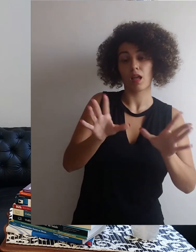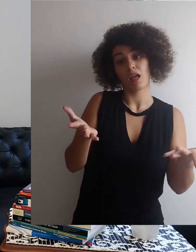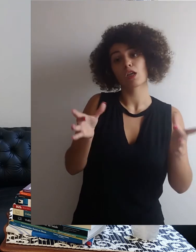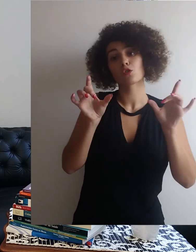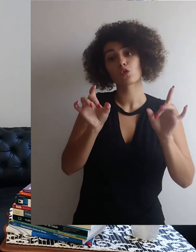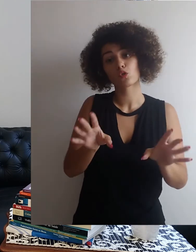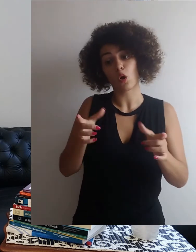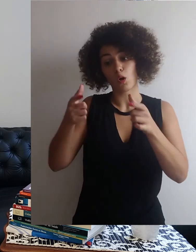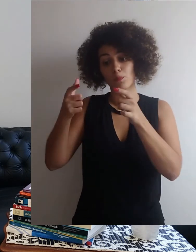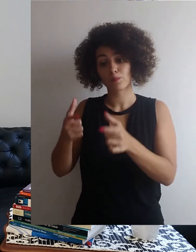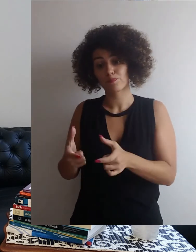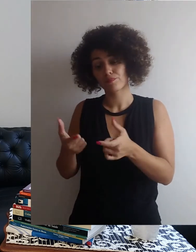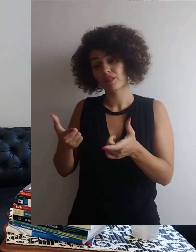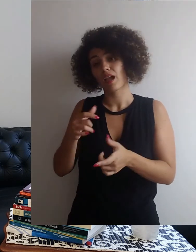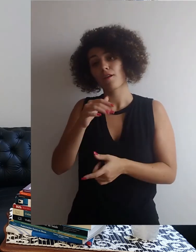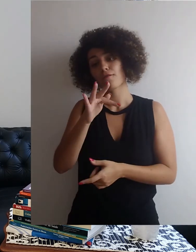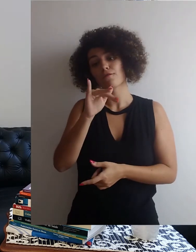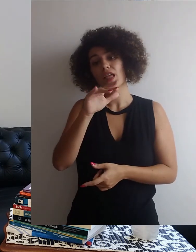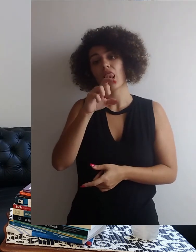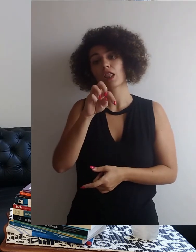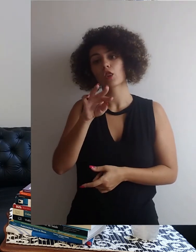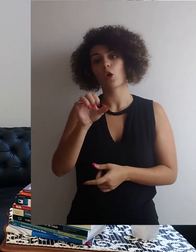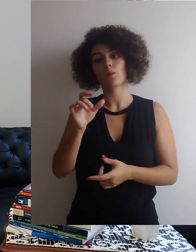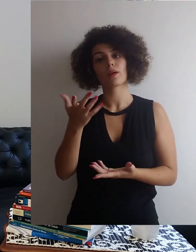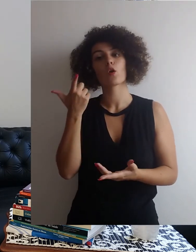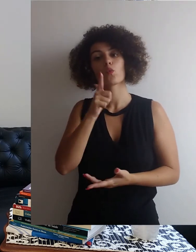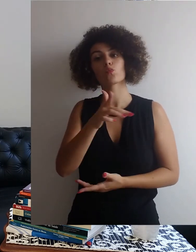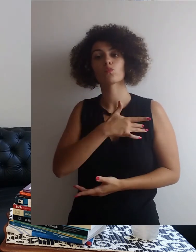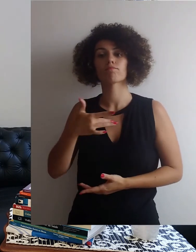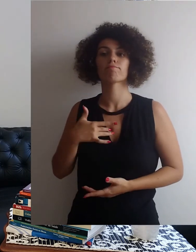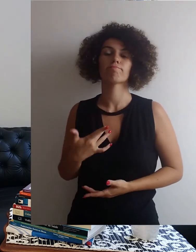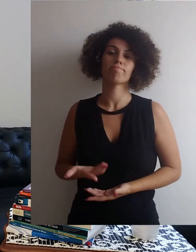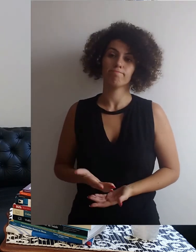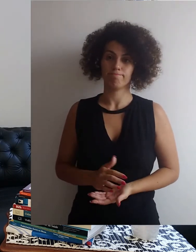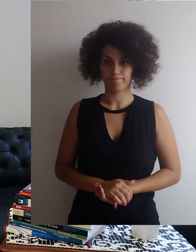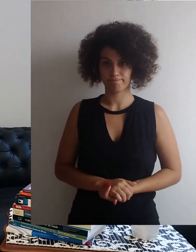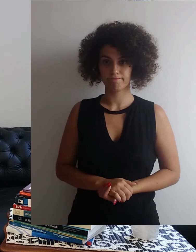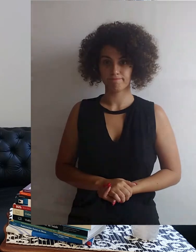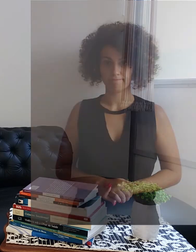a private health service, you only relied on philanthropic entities to